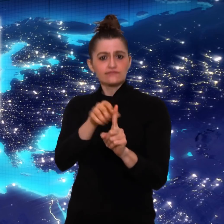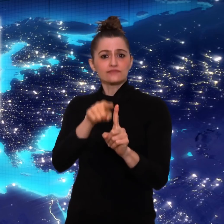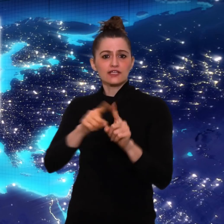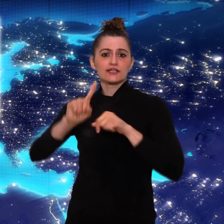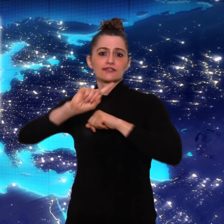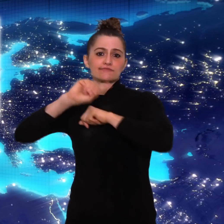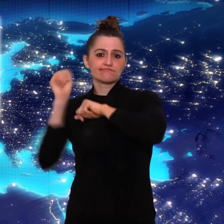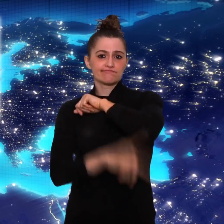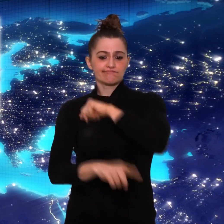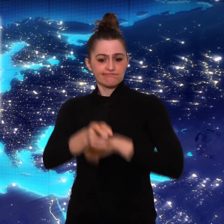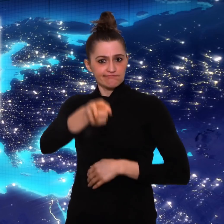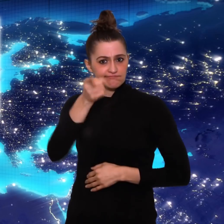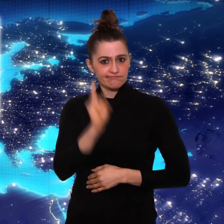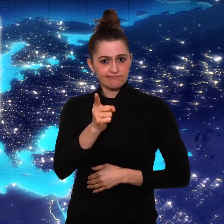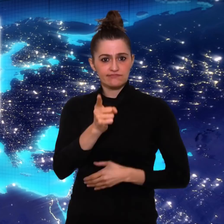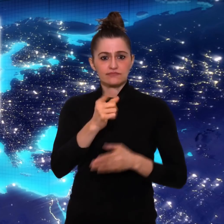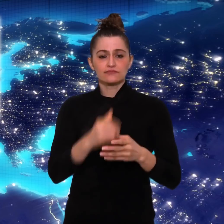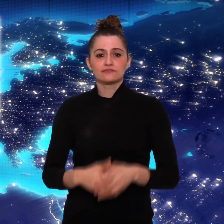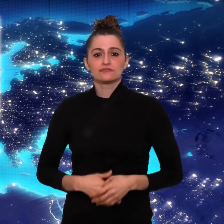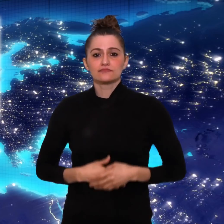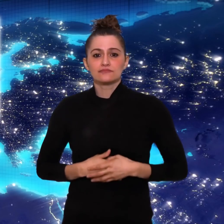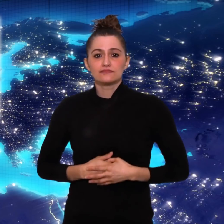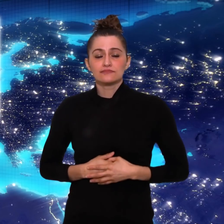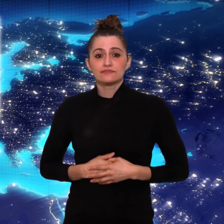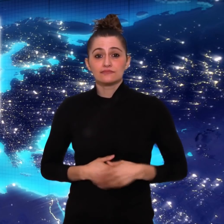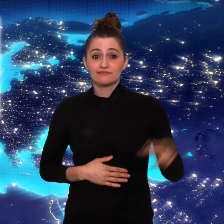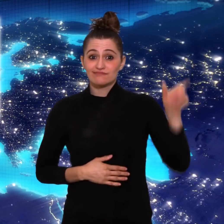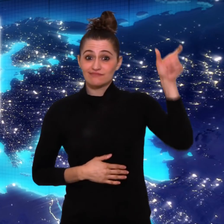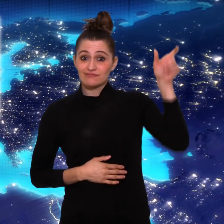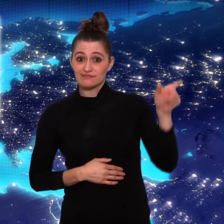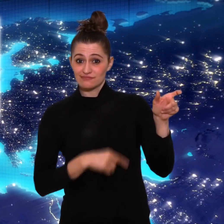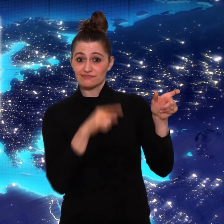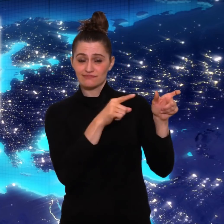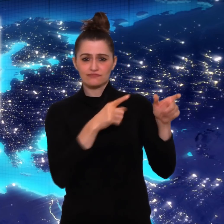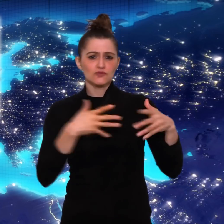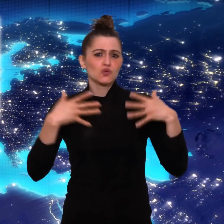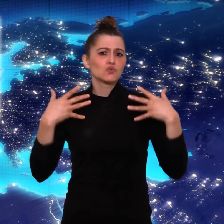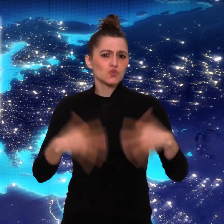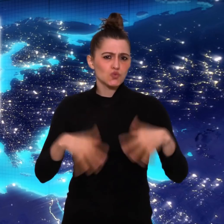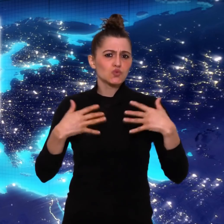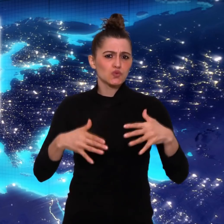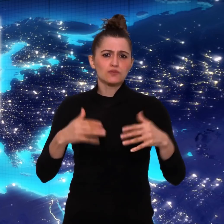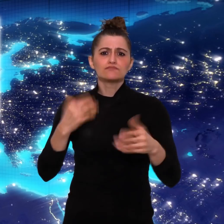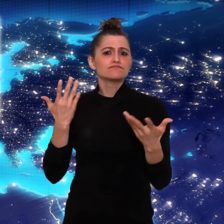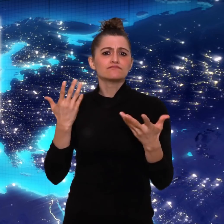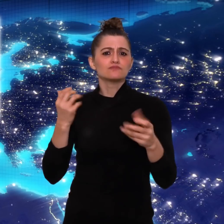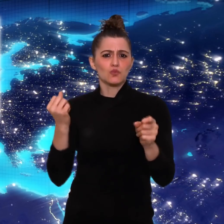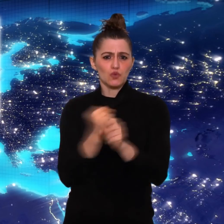of Saudi Arabia, entered the